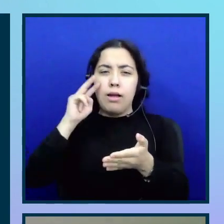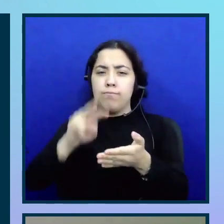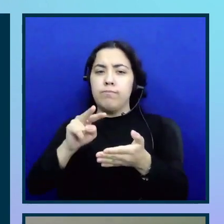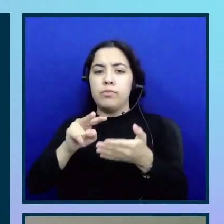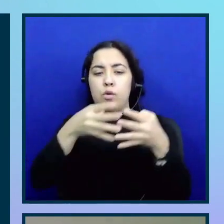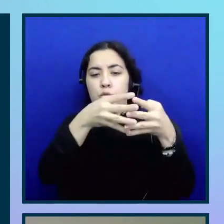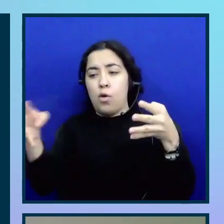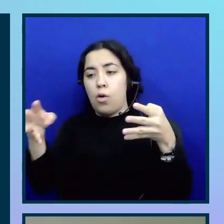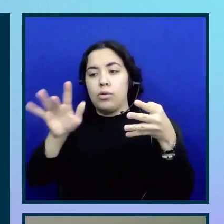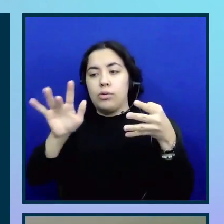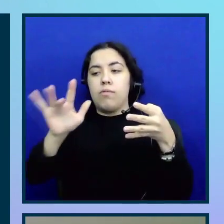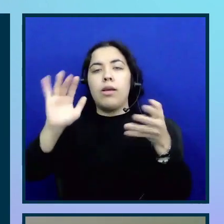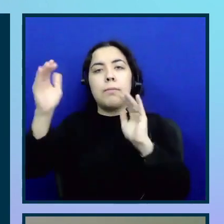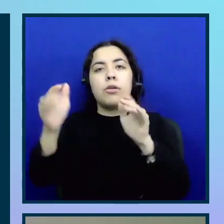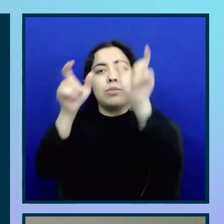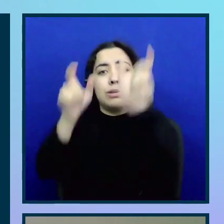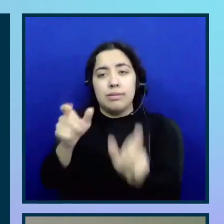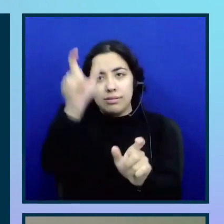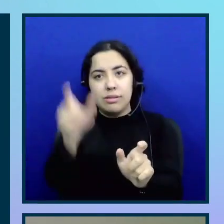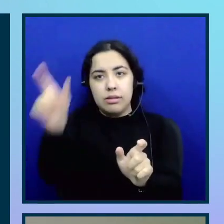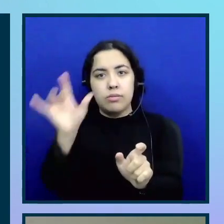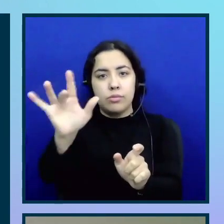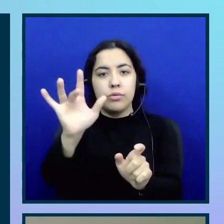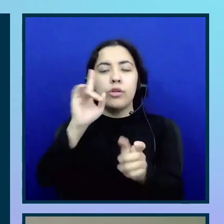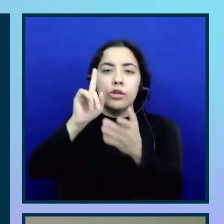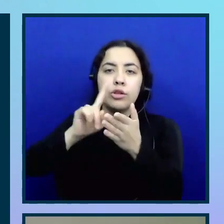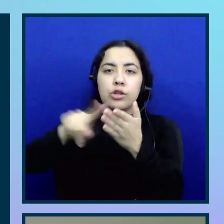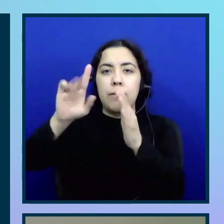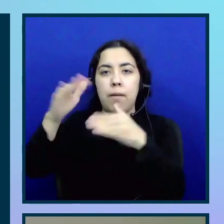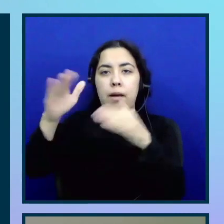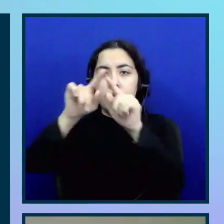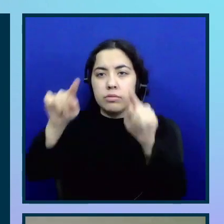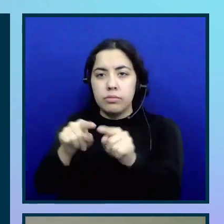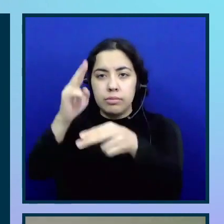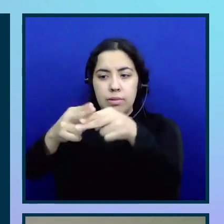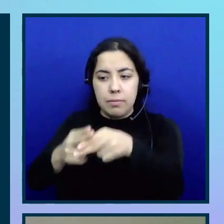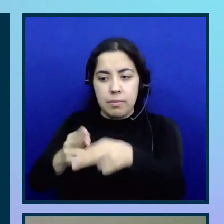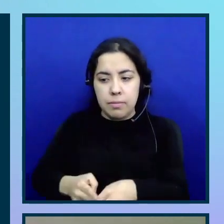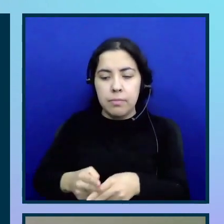How to deal with checkbox naming, stuff like that. And there's a lot of texts on this slide where I list